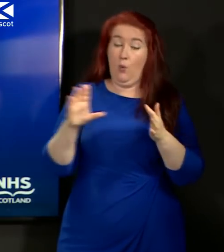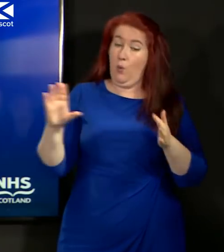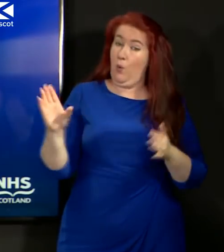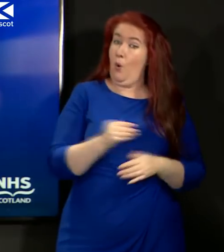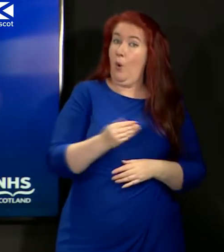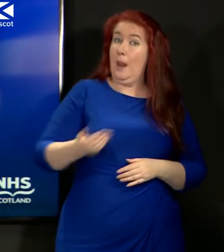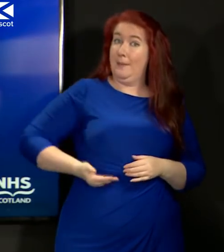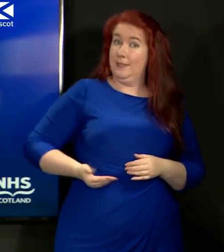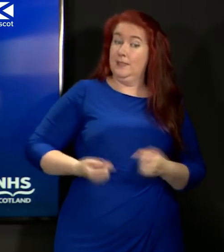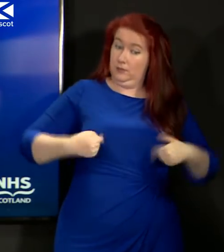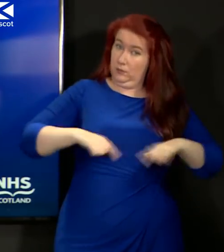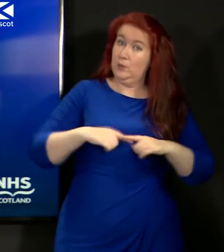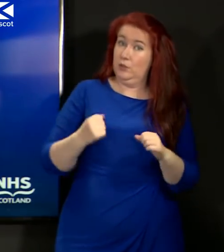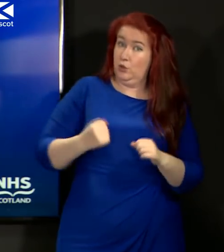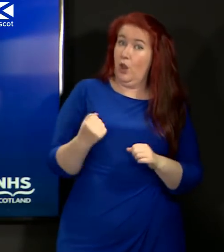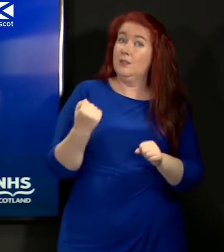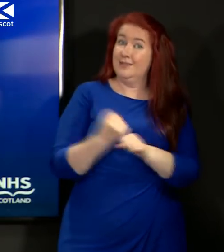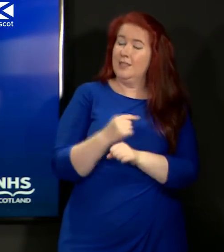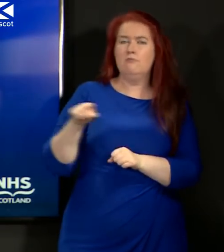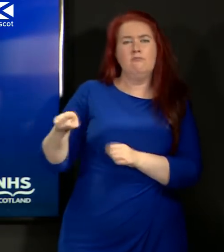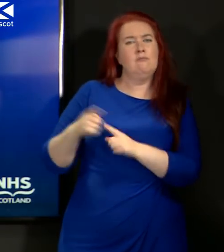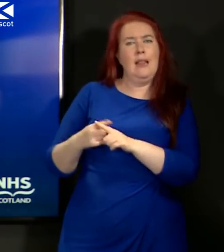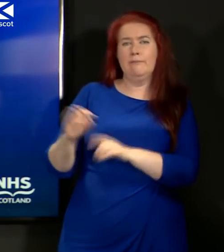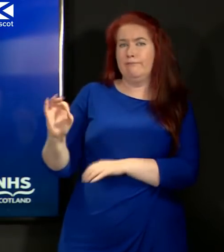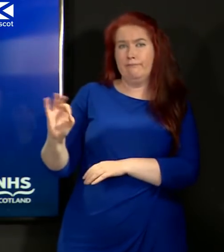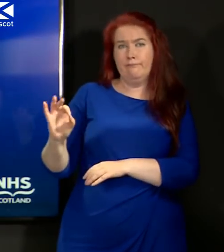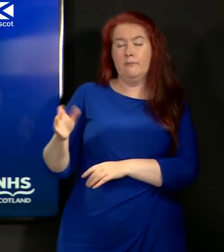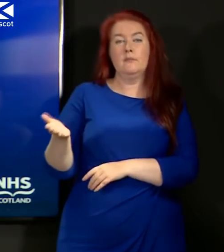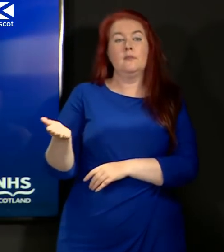that is something that again is additional in Scotland. Some of the additional support